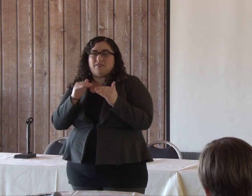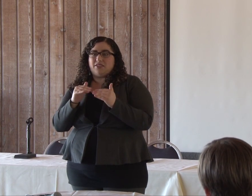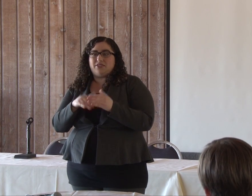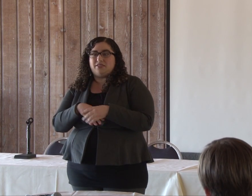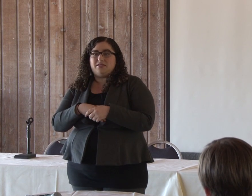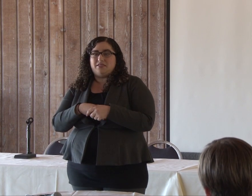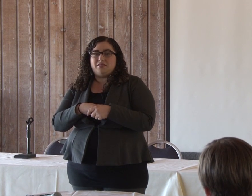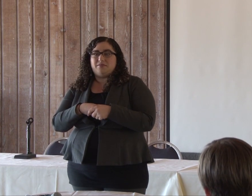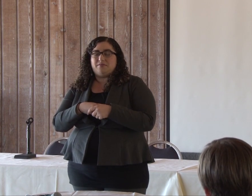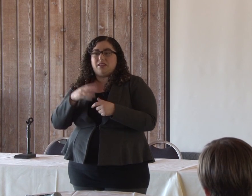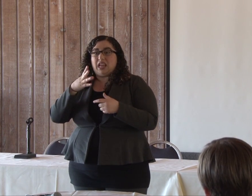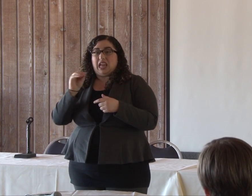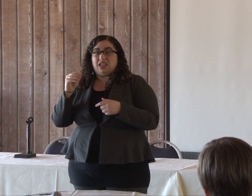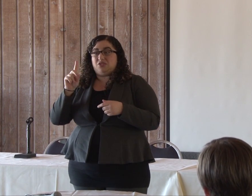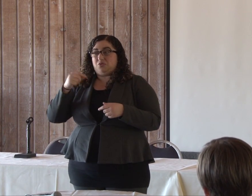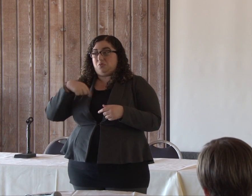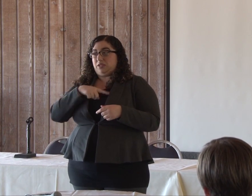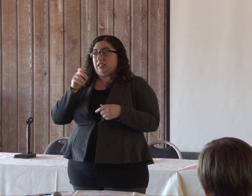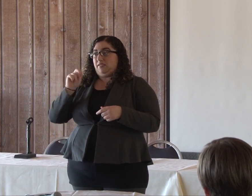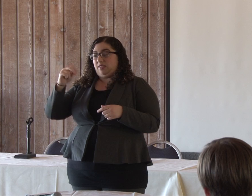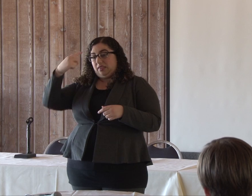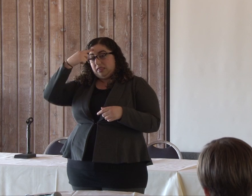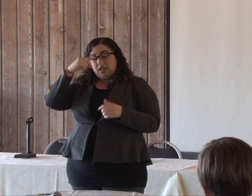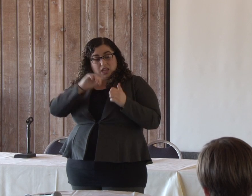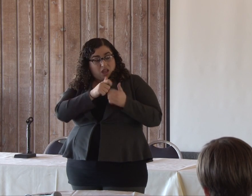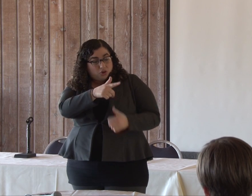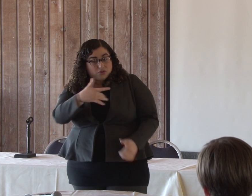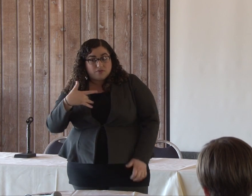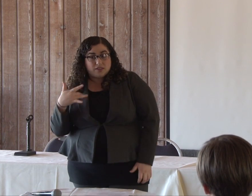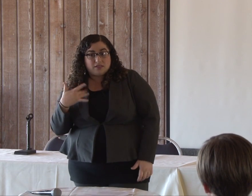What why your dead children exempt? Why are they not included in that meeting by having